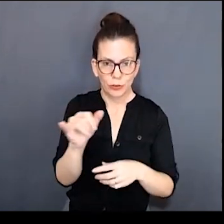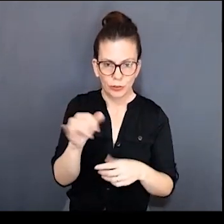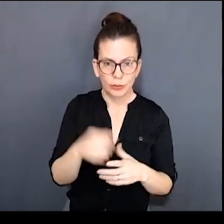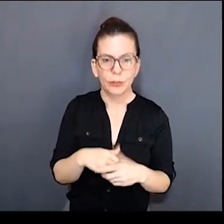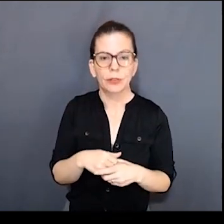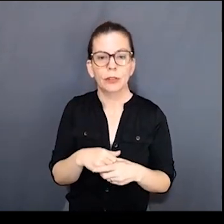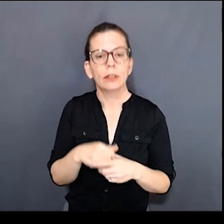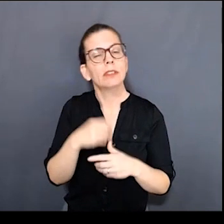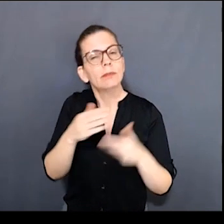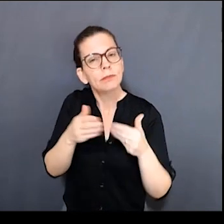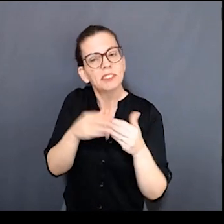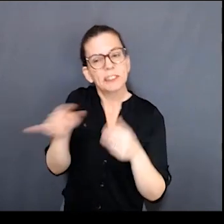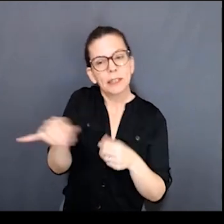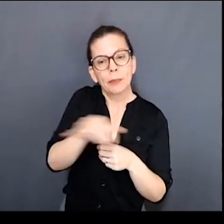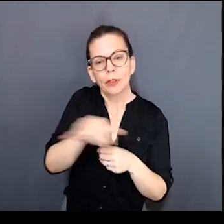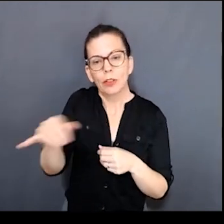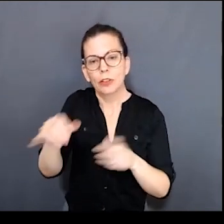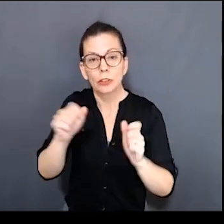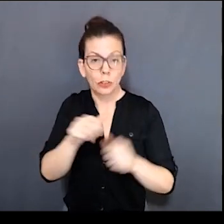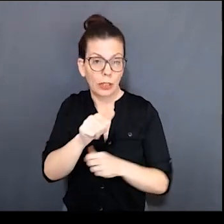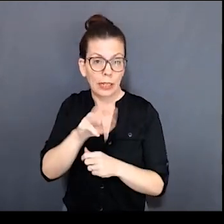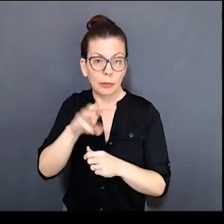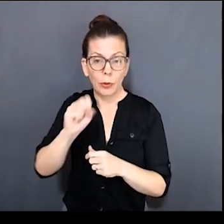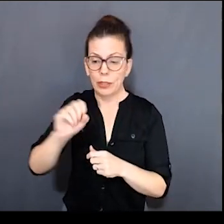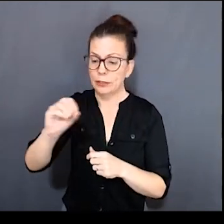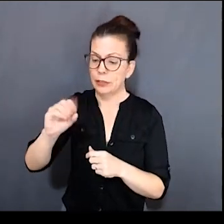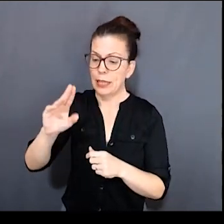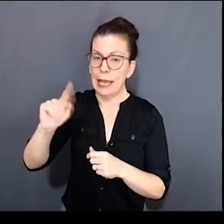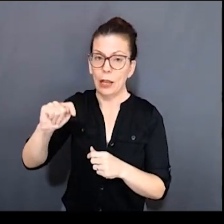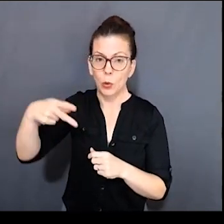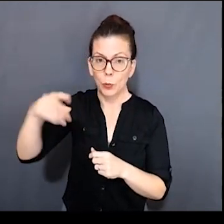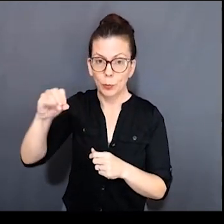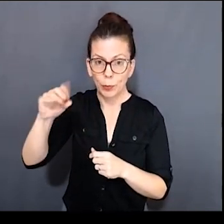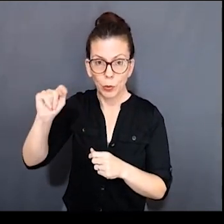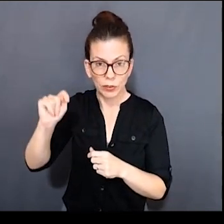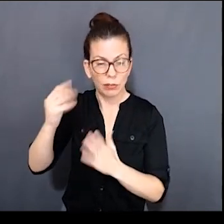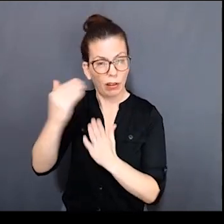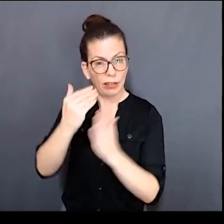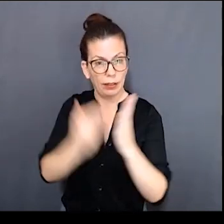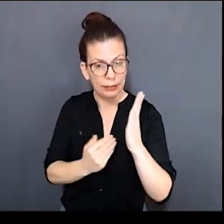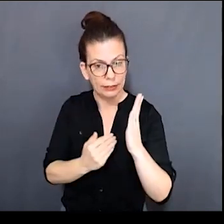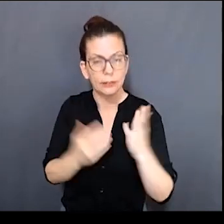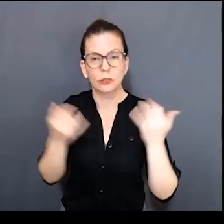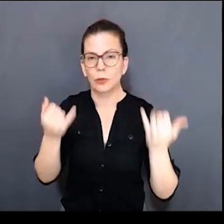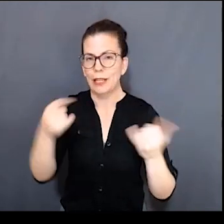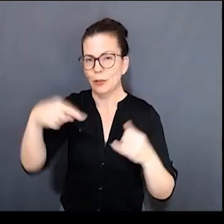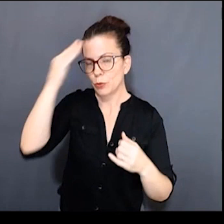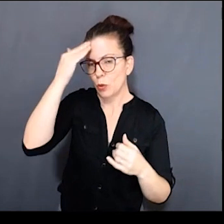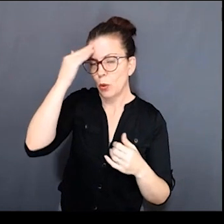And similarly you could have AWS outposts, so it has a list. So now if you're an IT administrator,